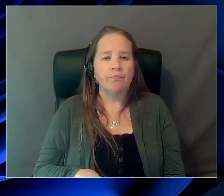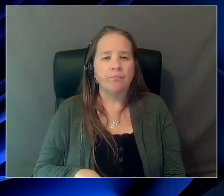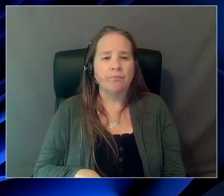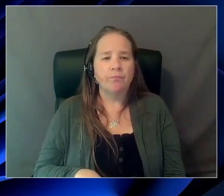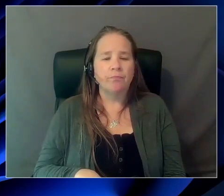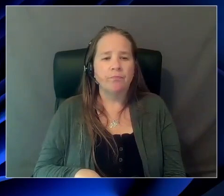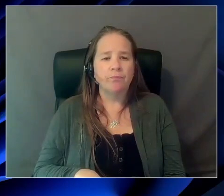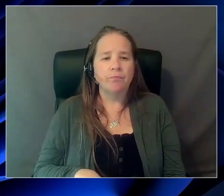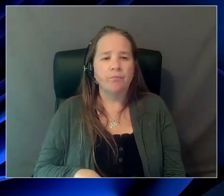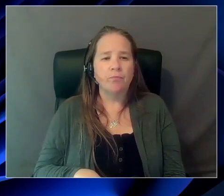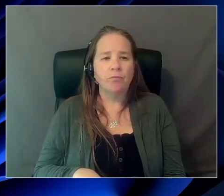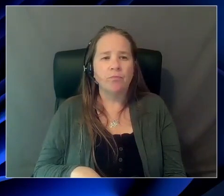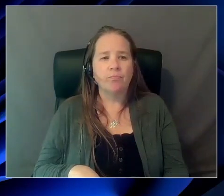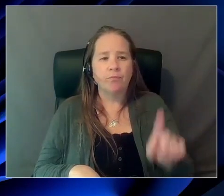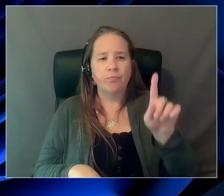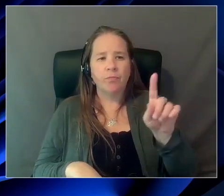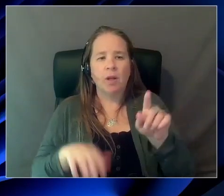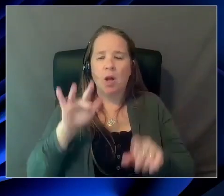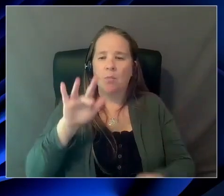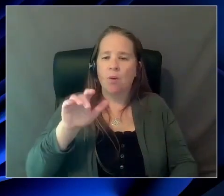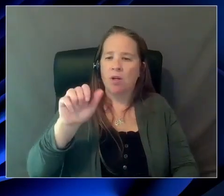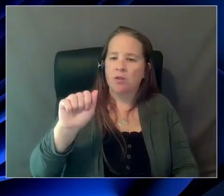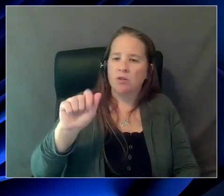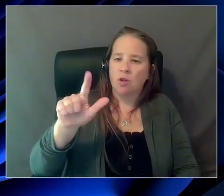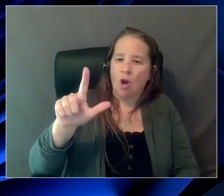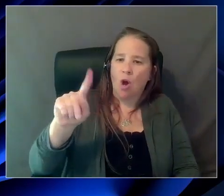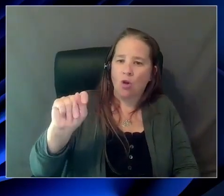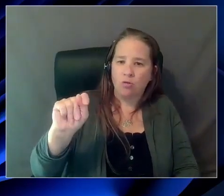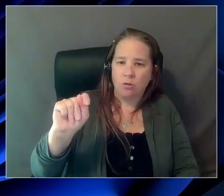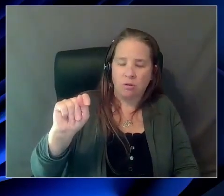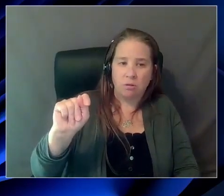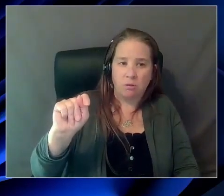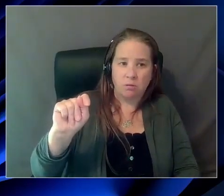and then I'm going to press alt So.